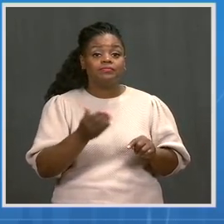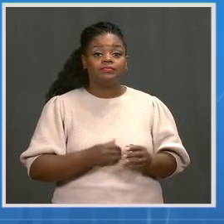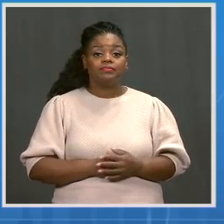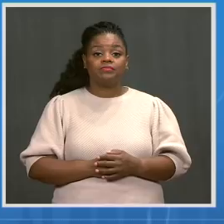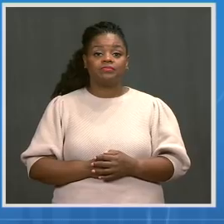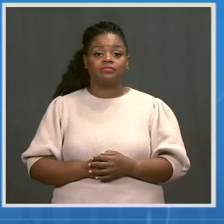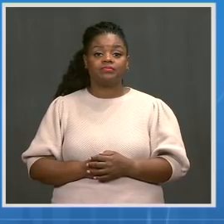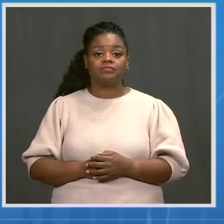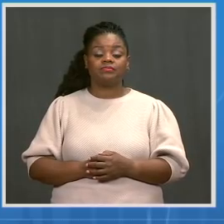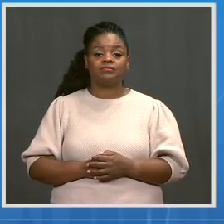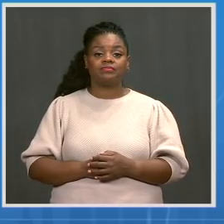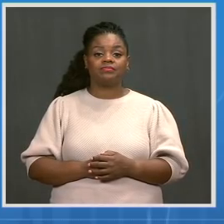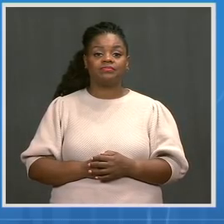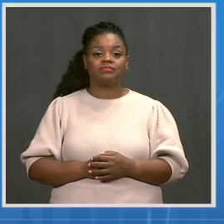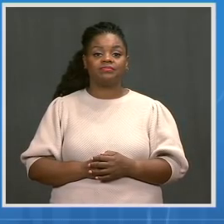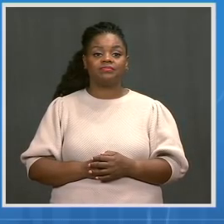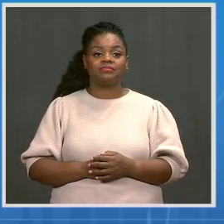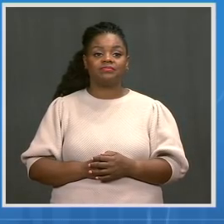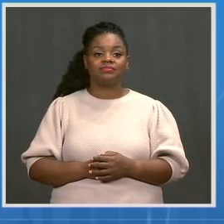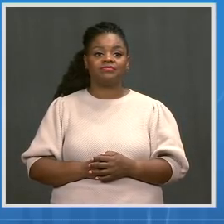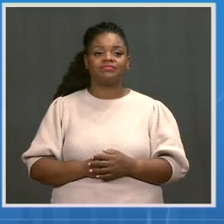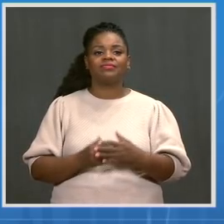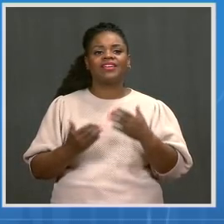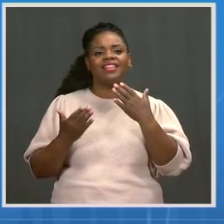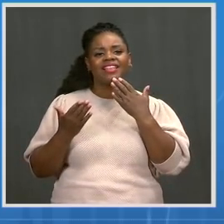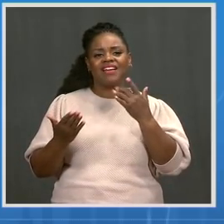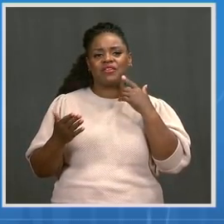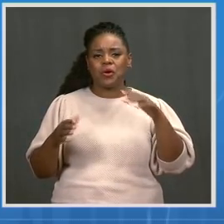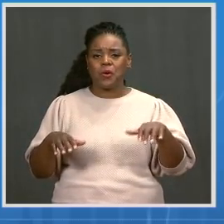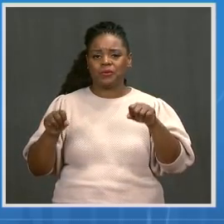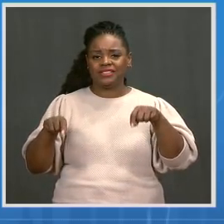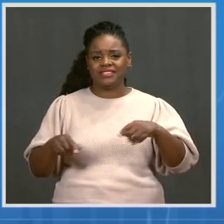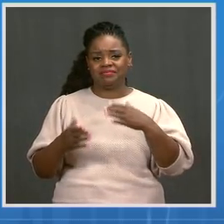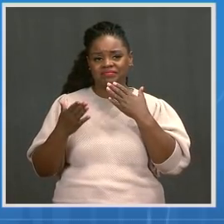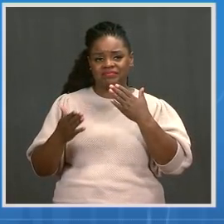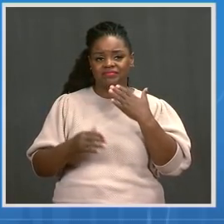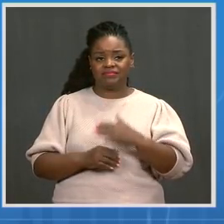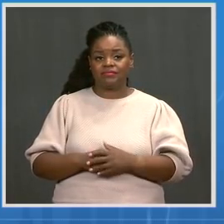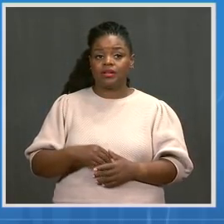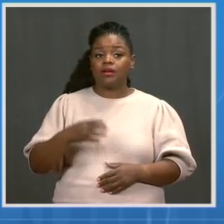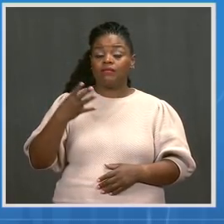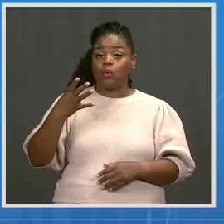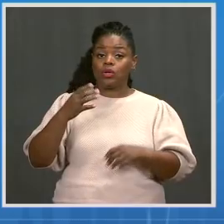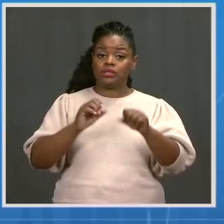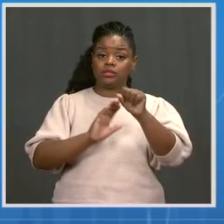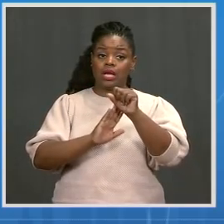The Press: Thanks for doing this. For those four states that haven't even reached 50 percent of their --